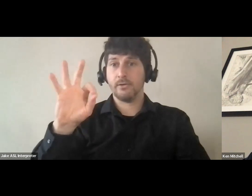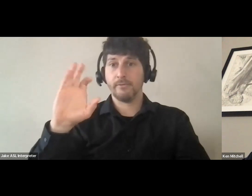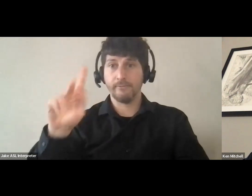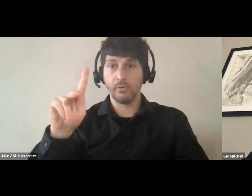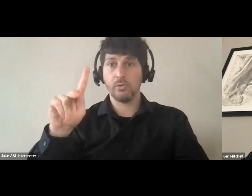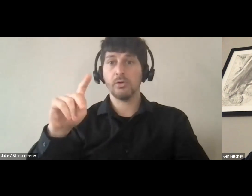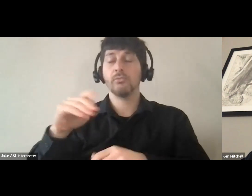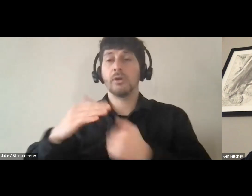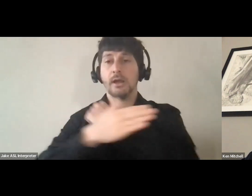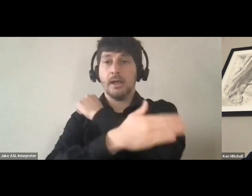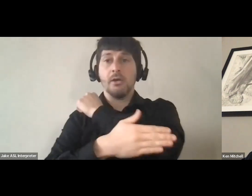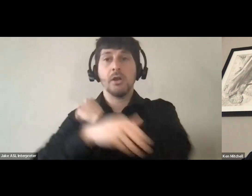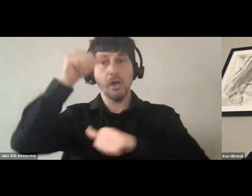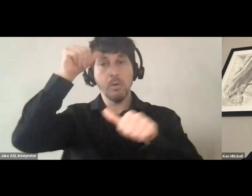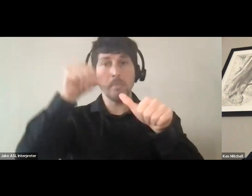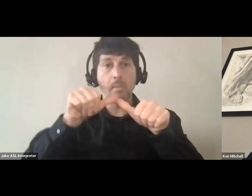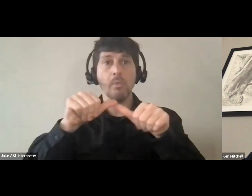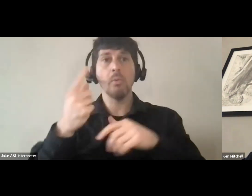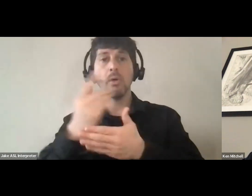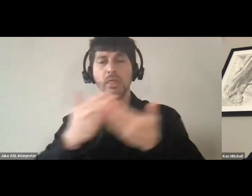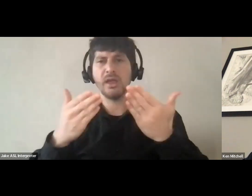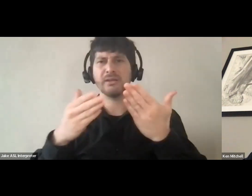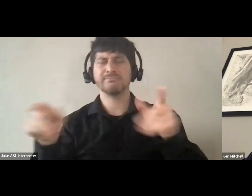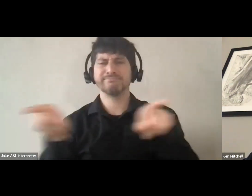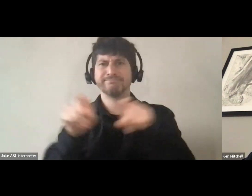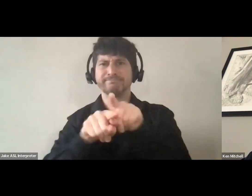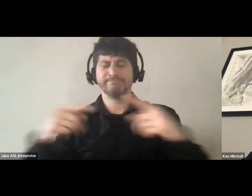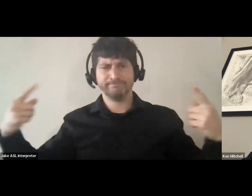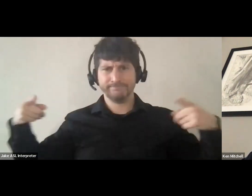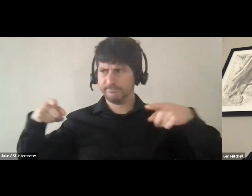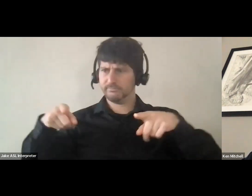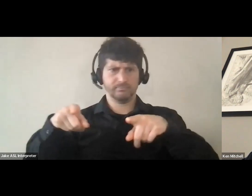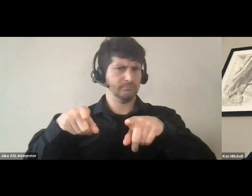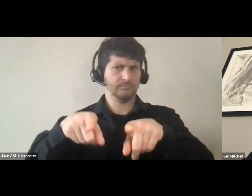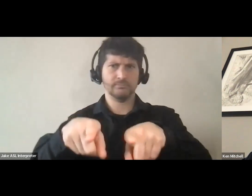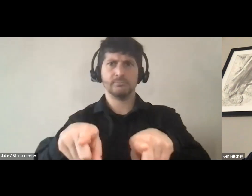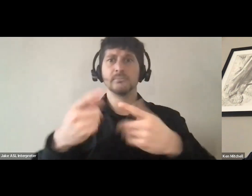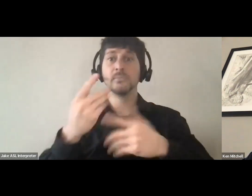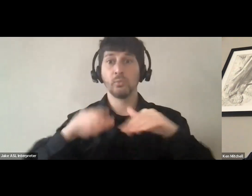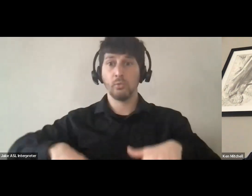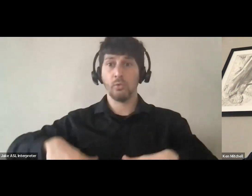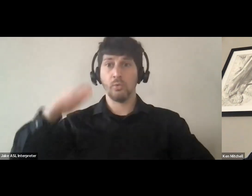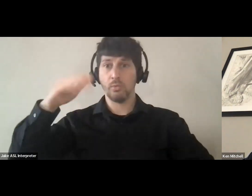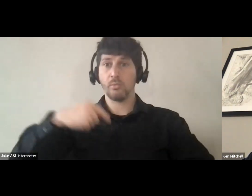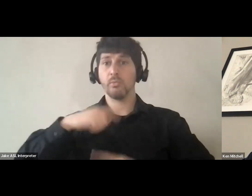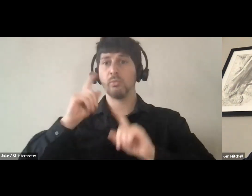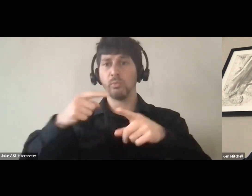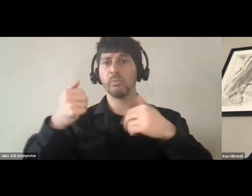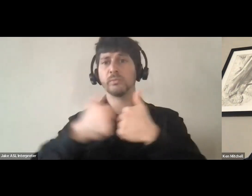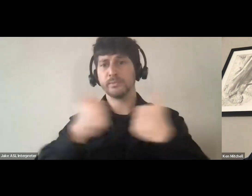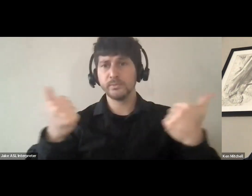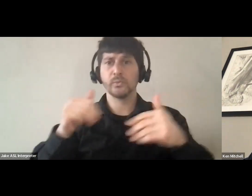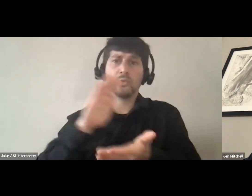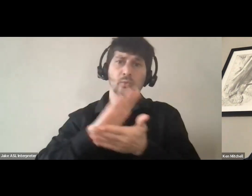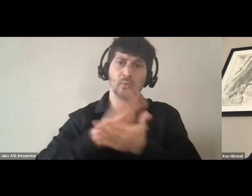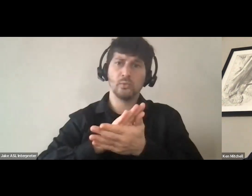Fairfield county.